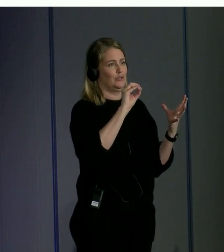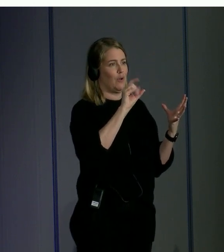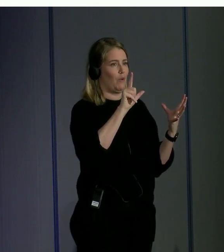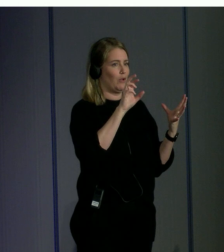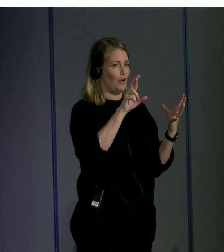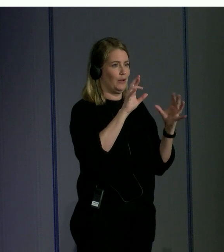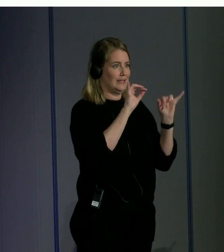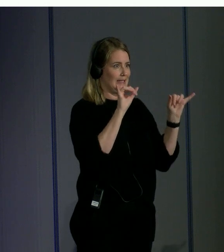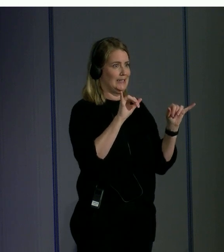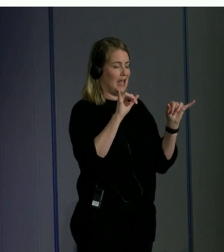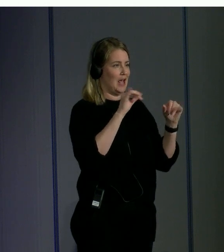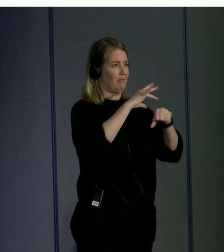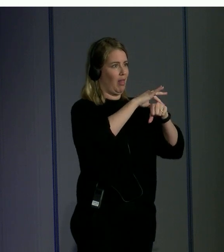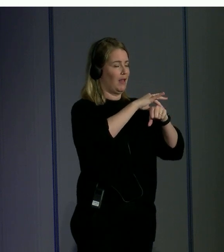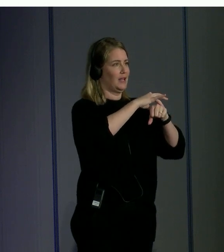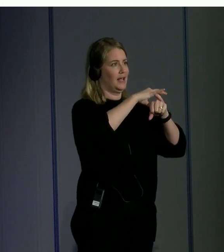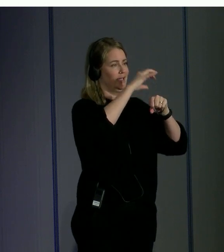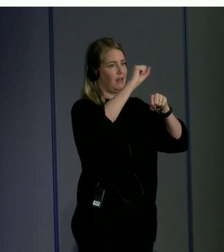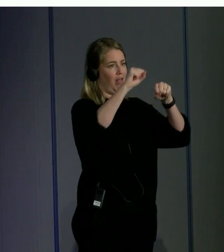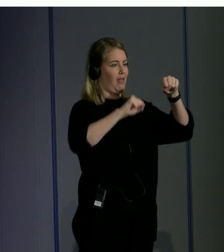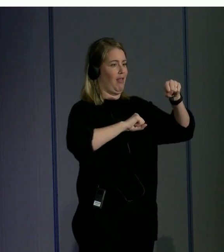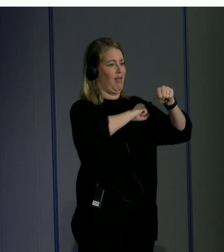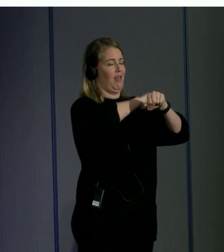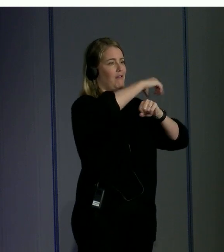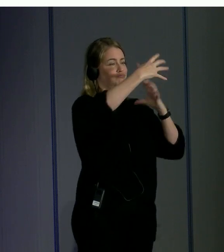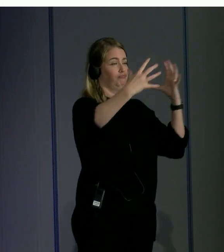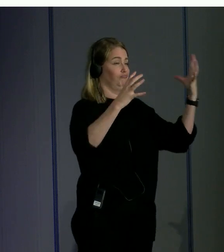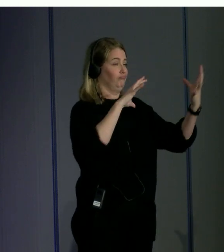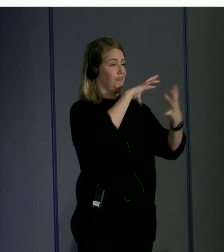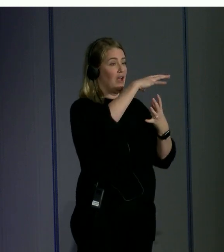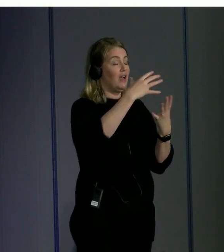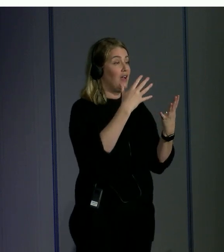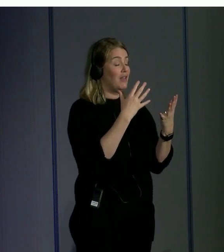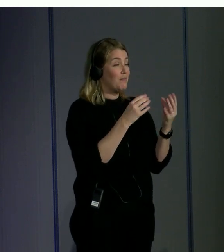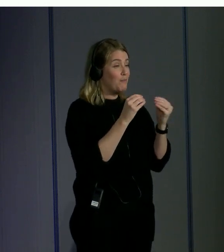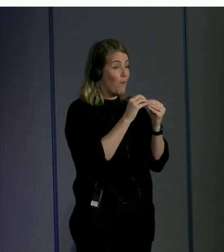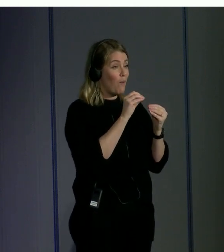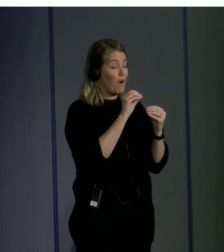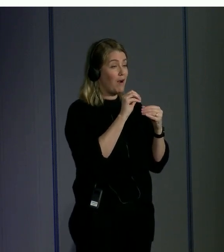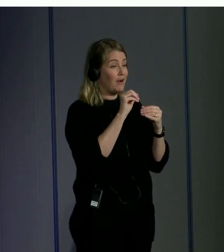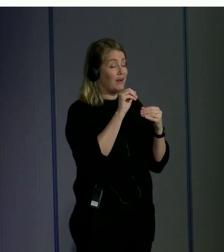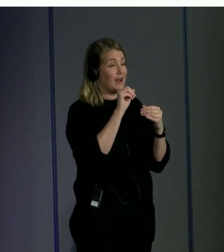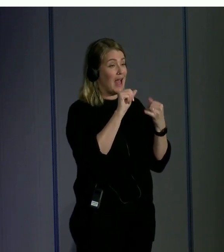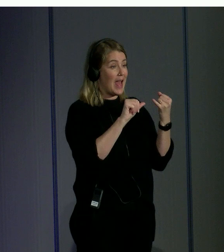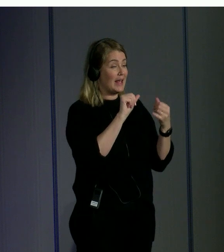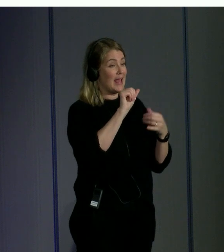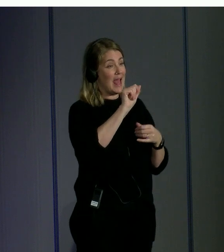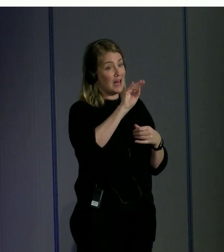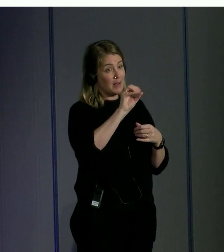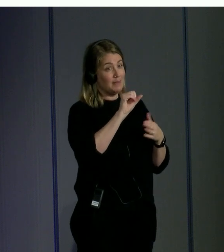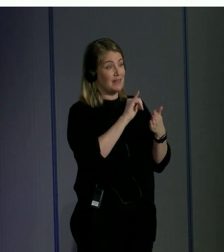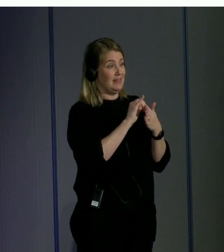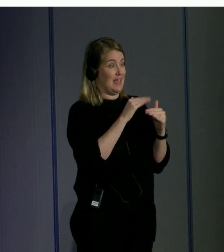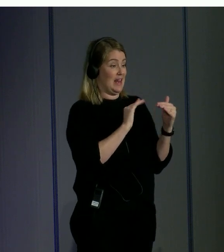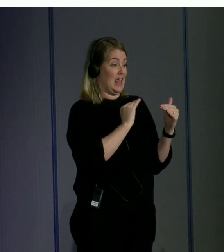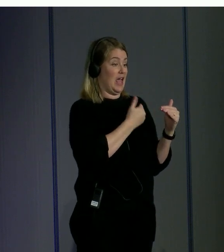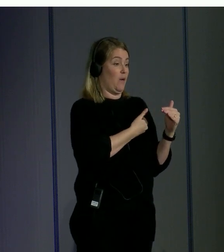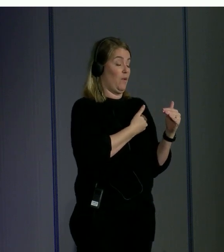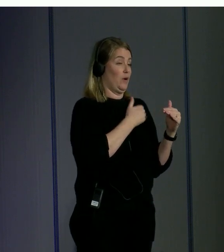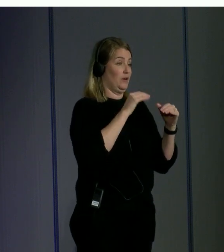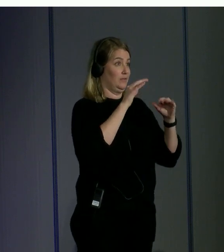That, that more atoms in the entirety of solar simple is more complexity that the web can